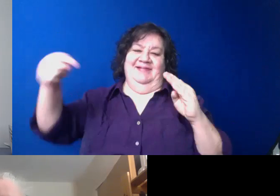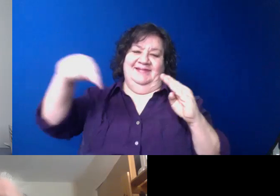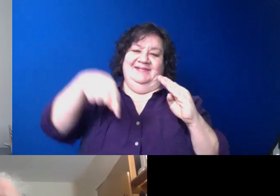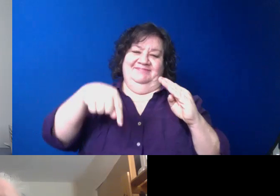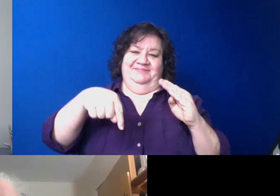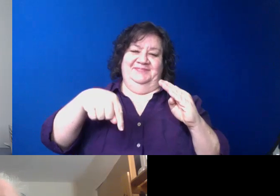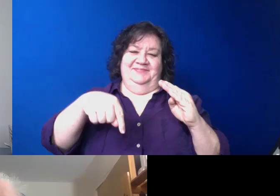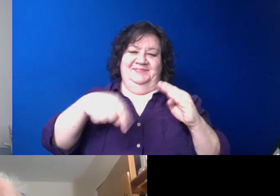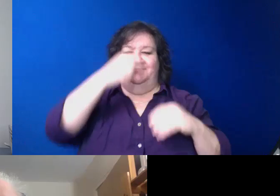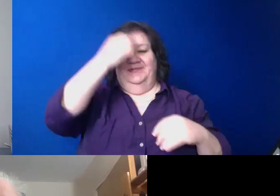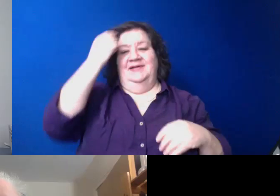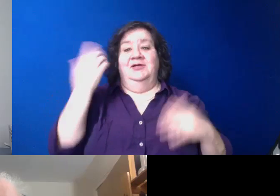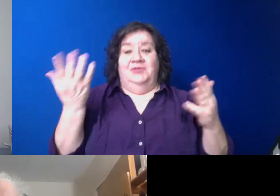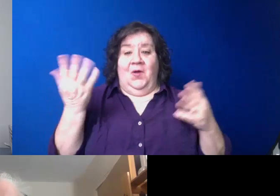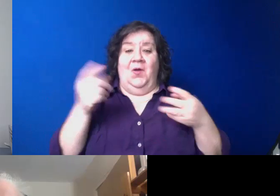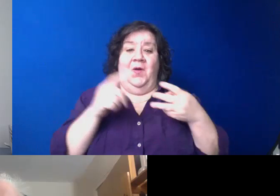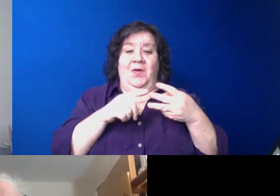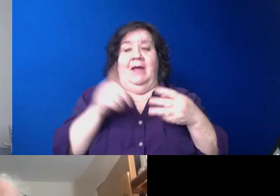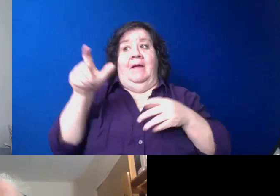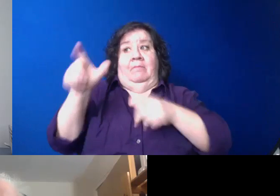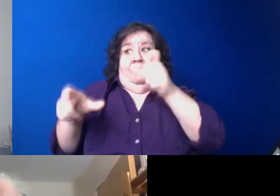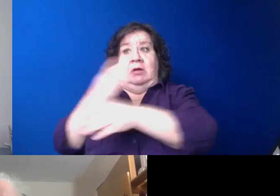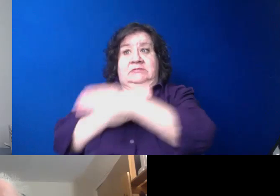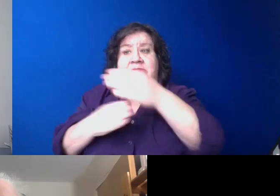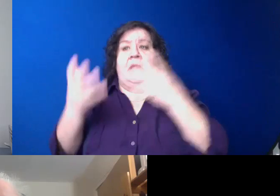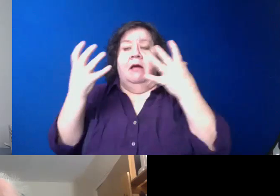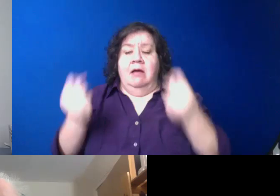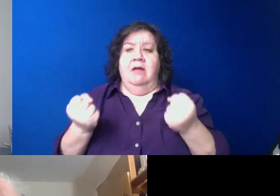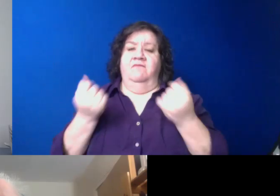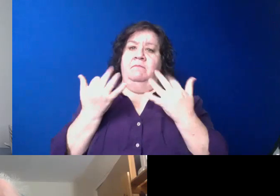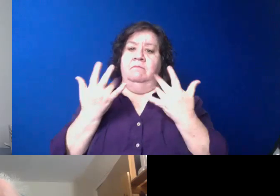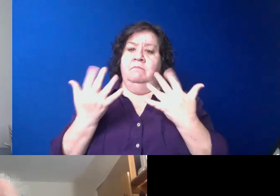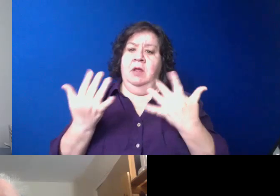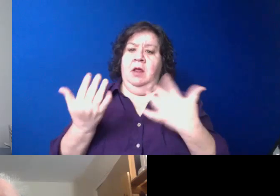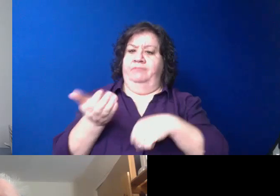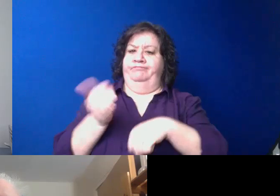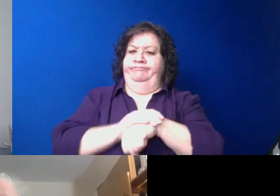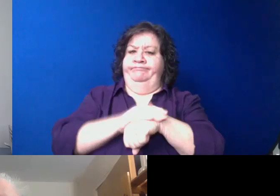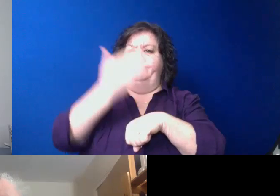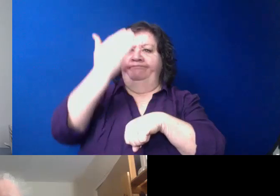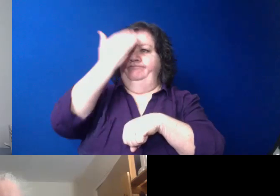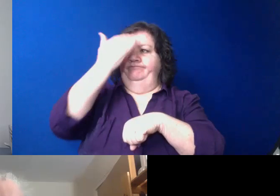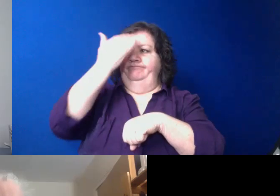the disability community is not included in any type of responses and or involved or engaged with